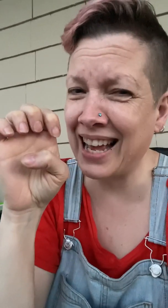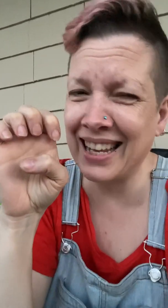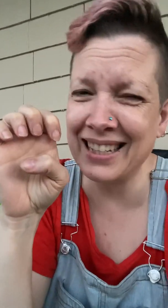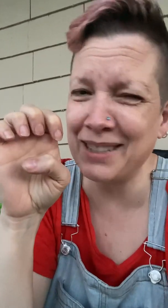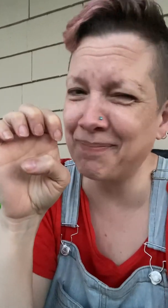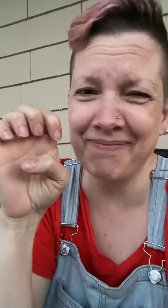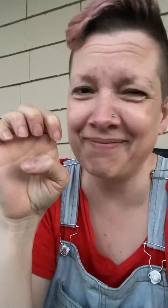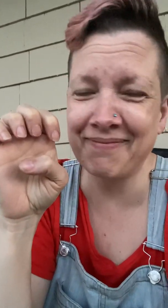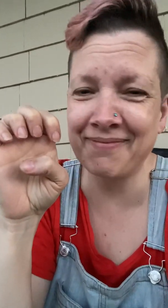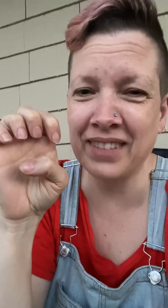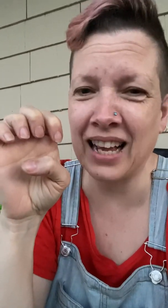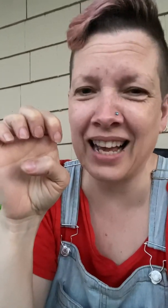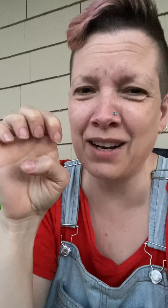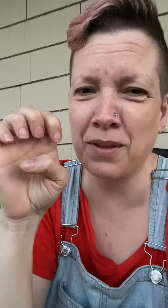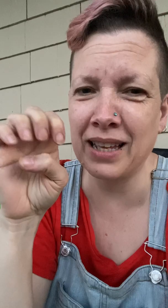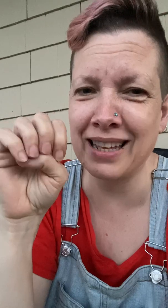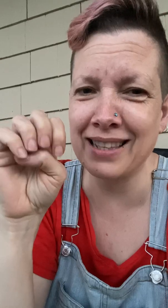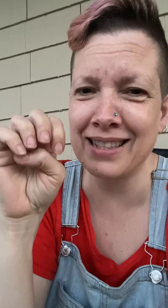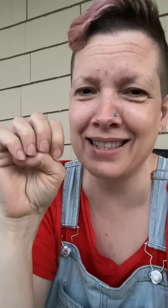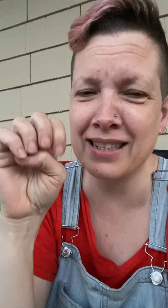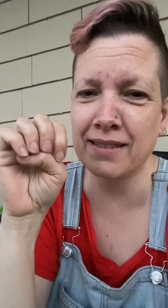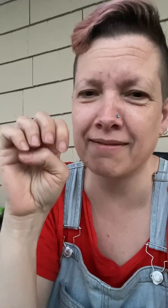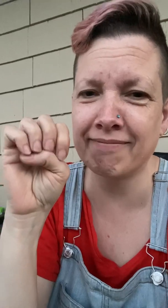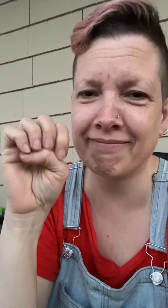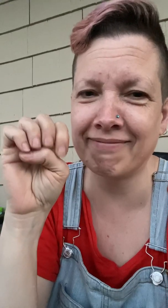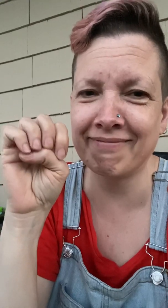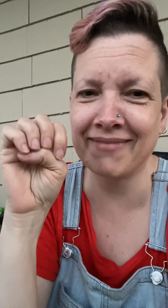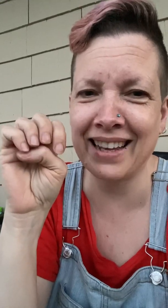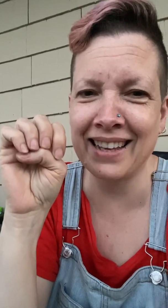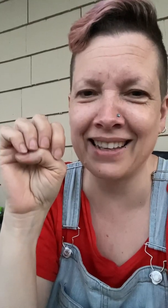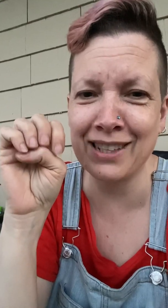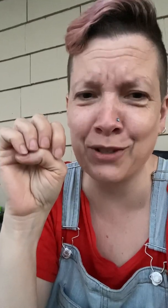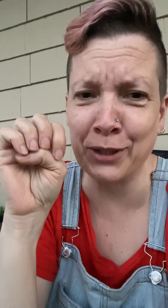and I don't think that's as good.